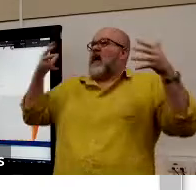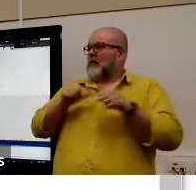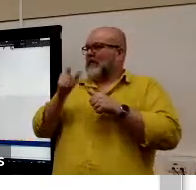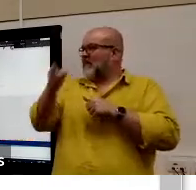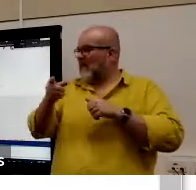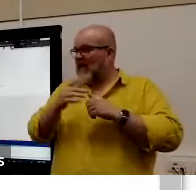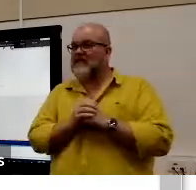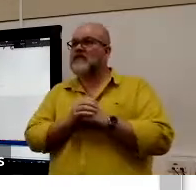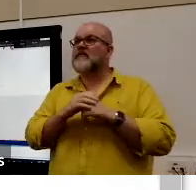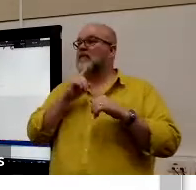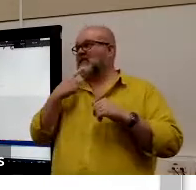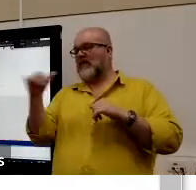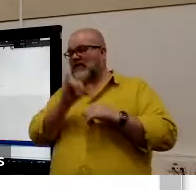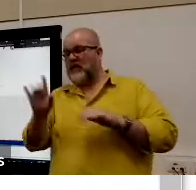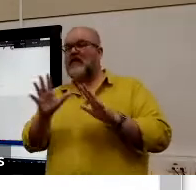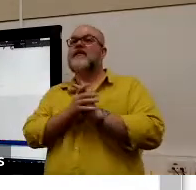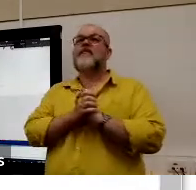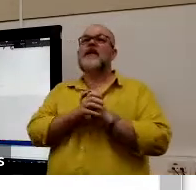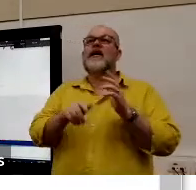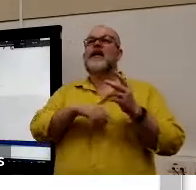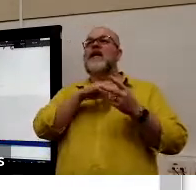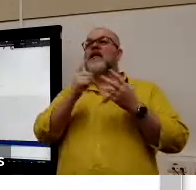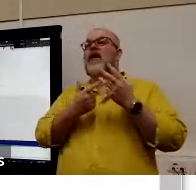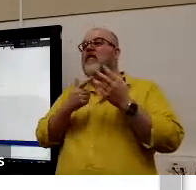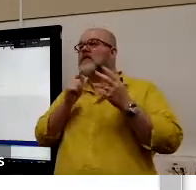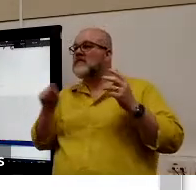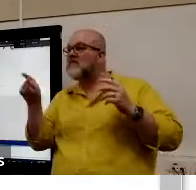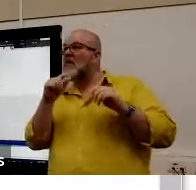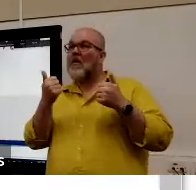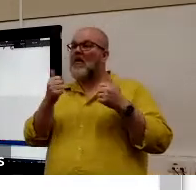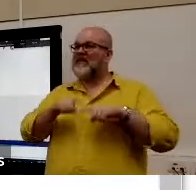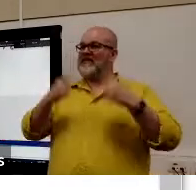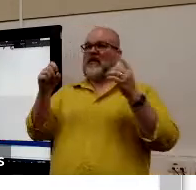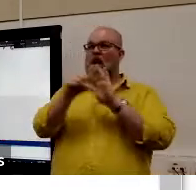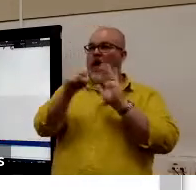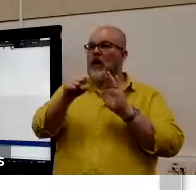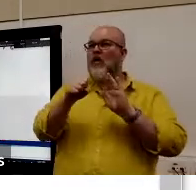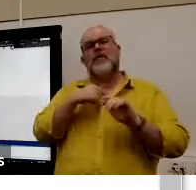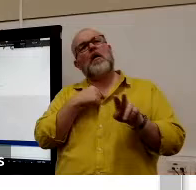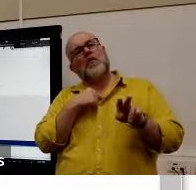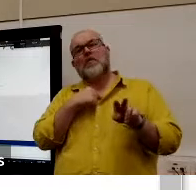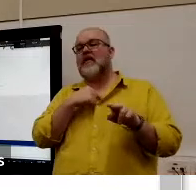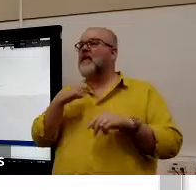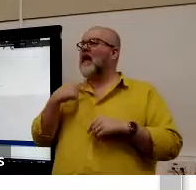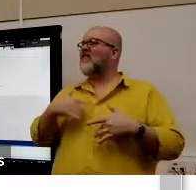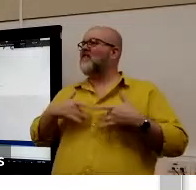But I'm not going to tell you which states. I just looked at some other logos and I felt no.